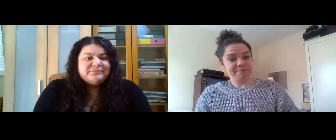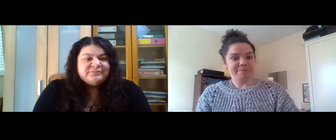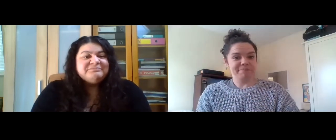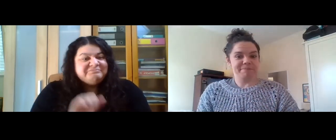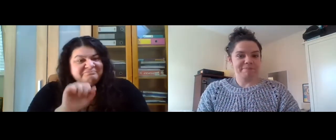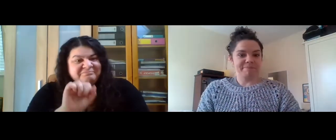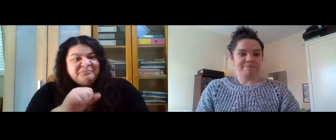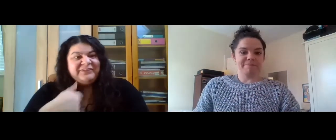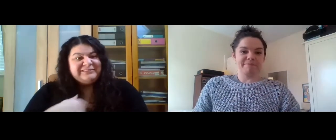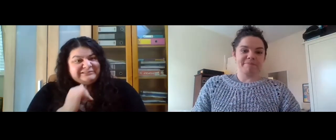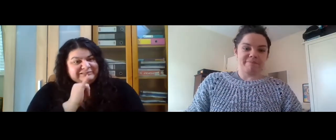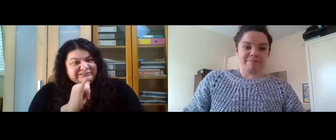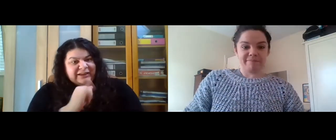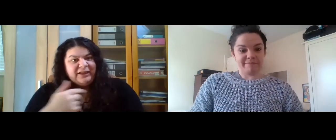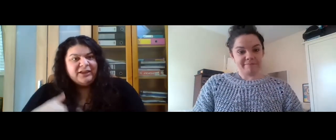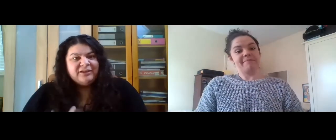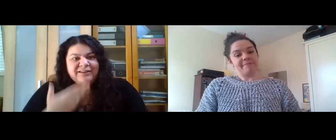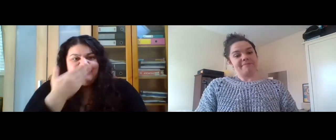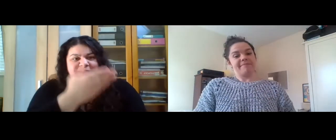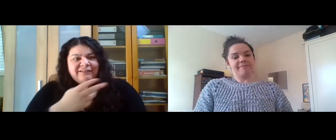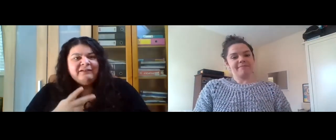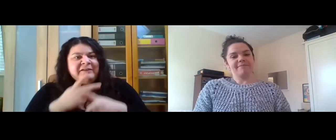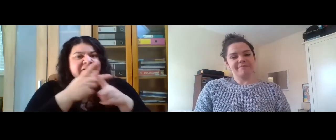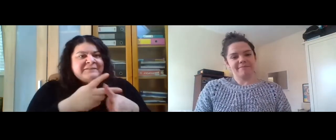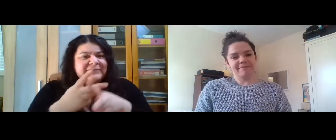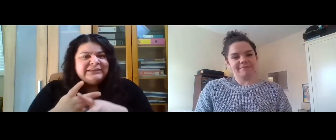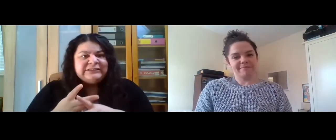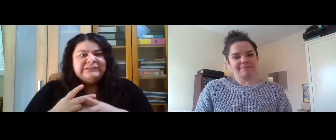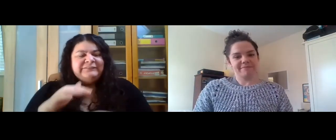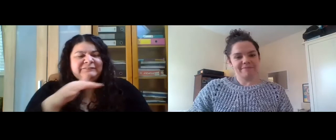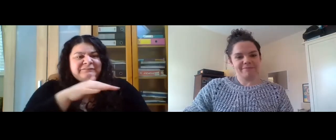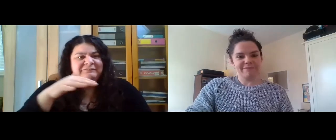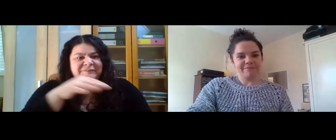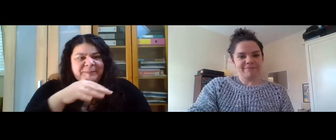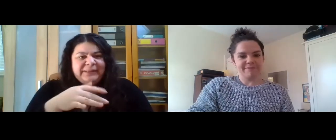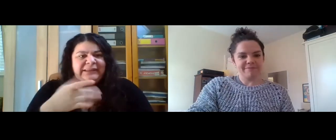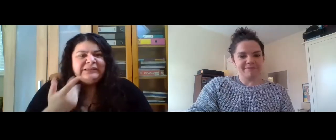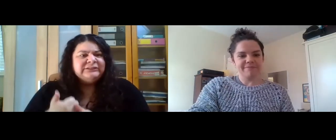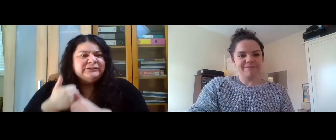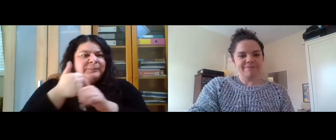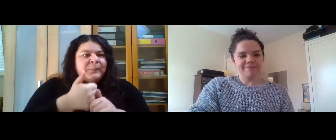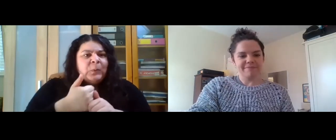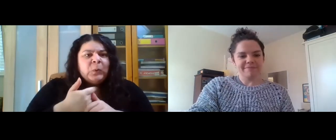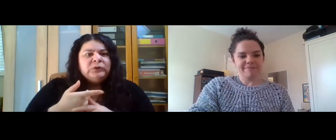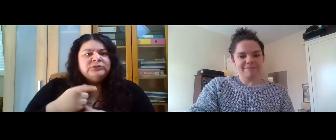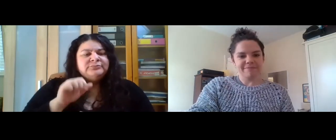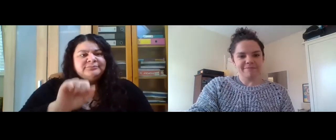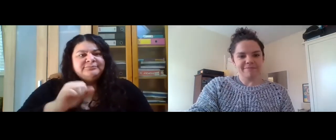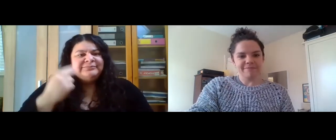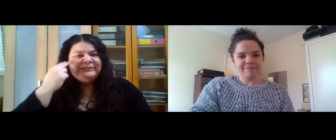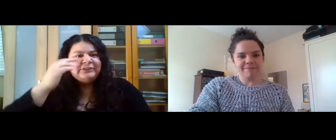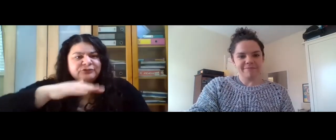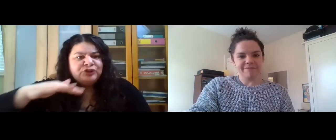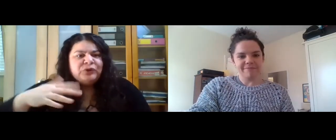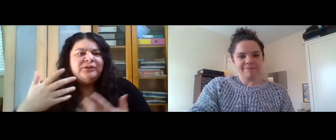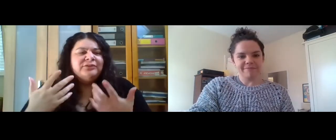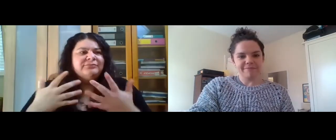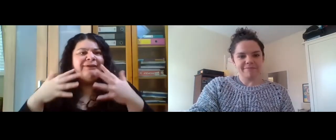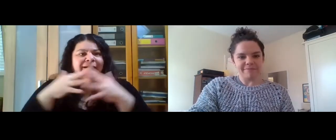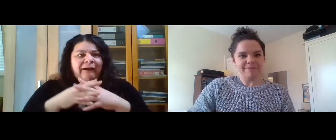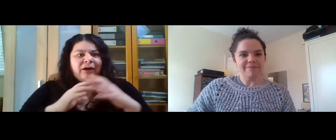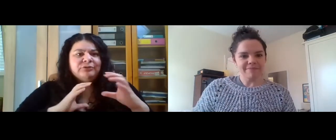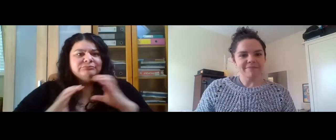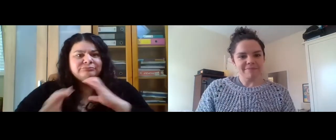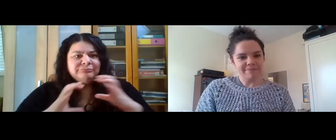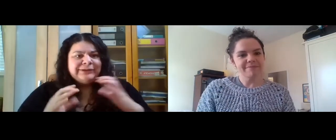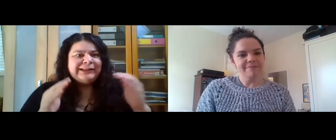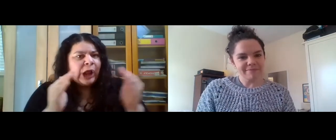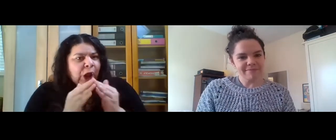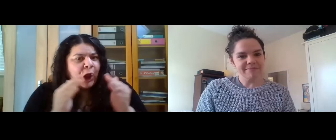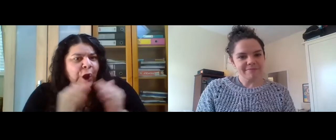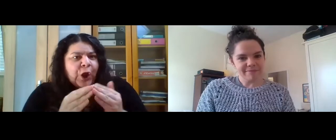I work very similarly. I visit families and deaf children at home and support their communication,